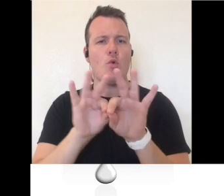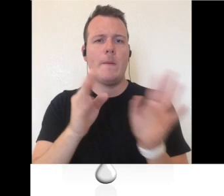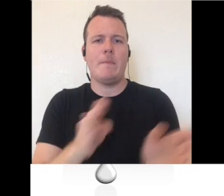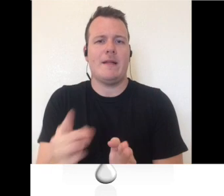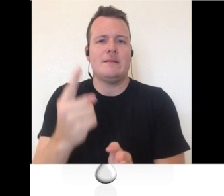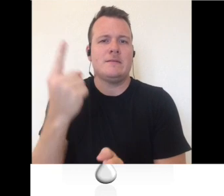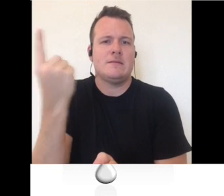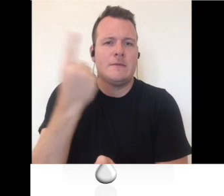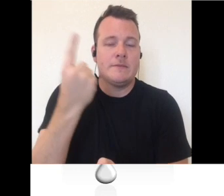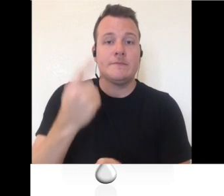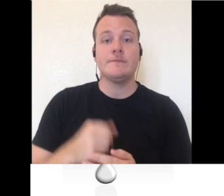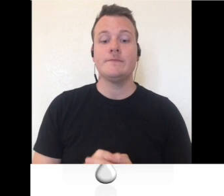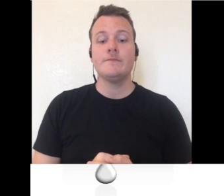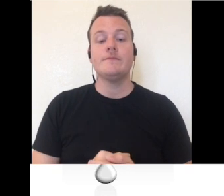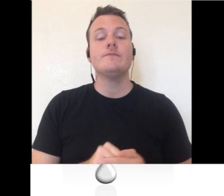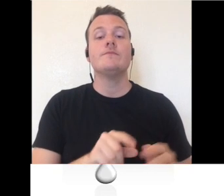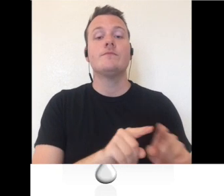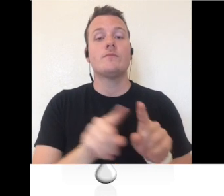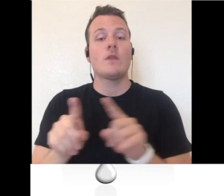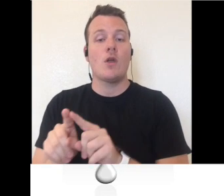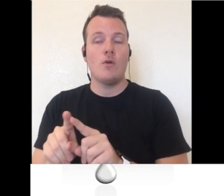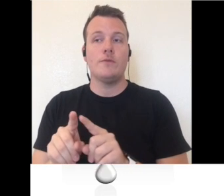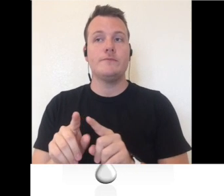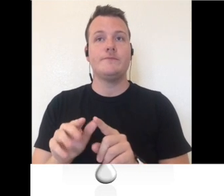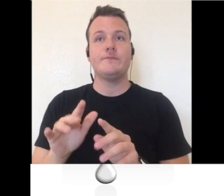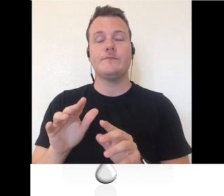want to make sure that you do some sort of planning.